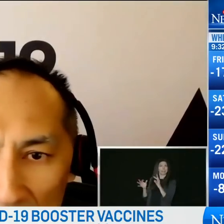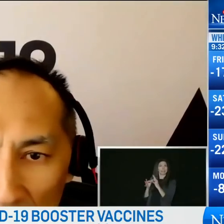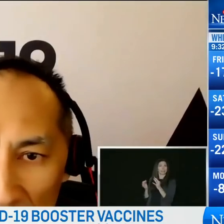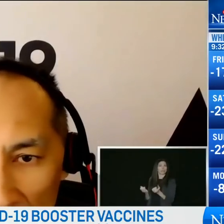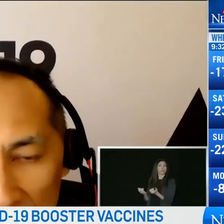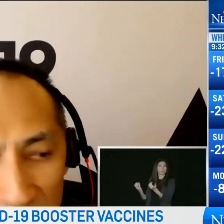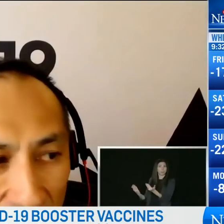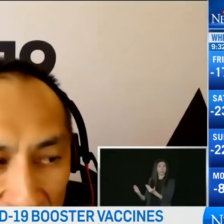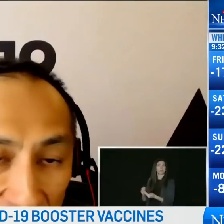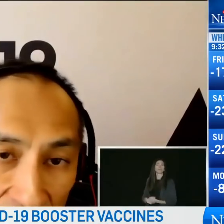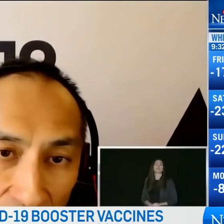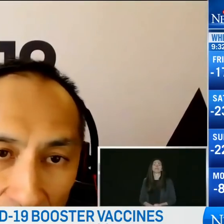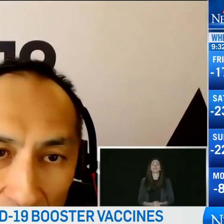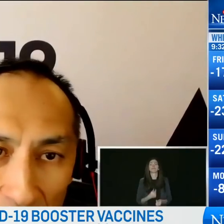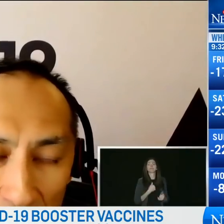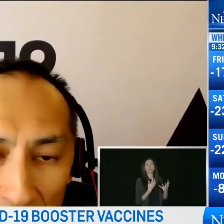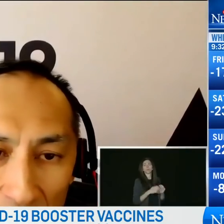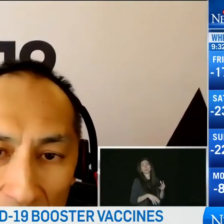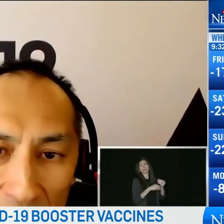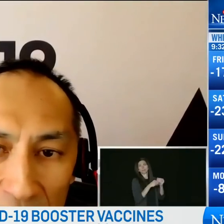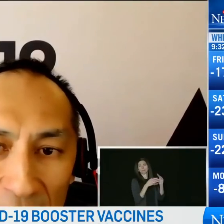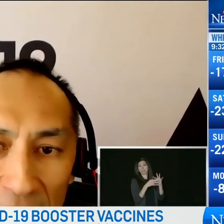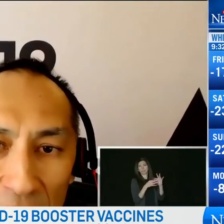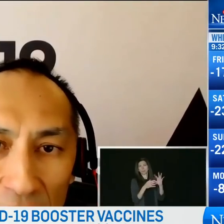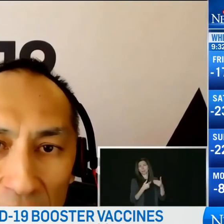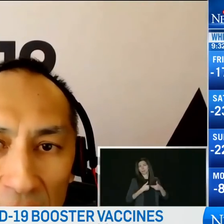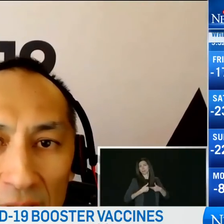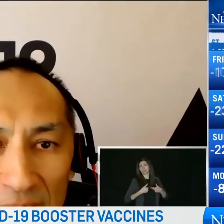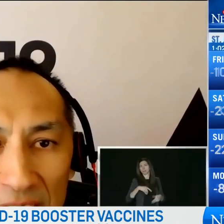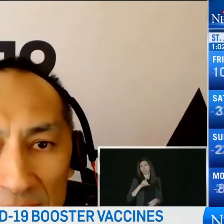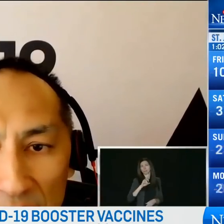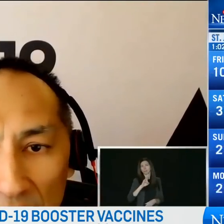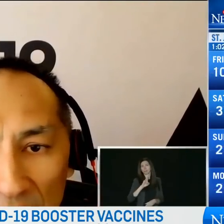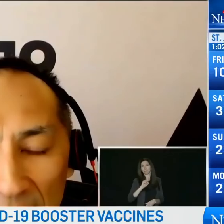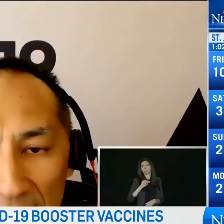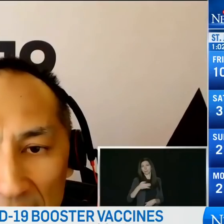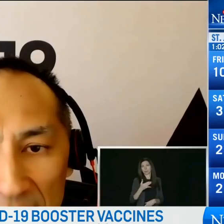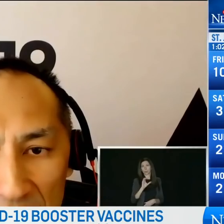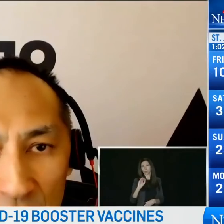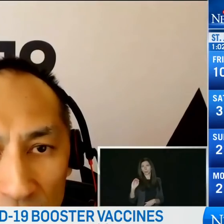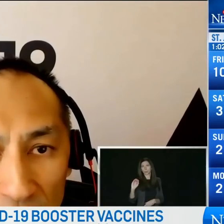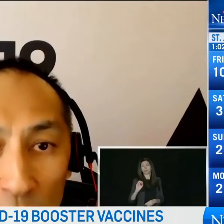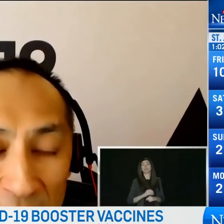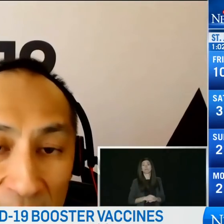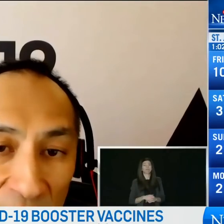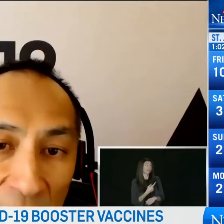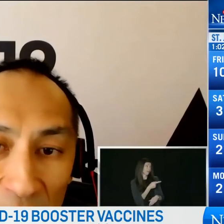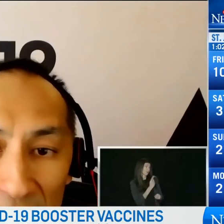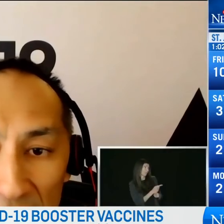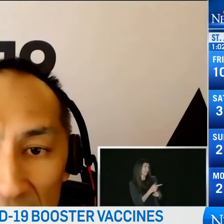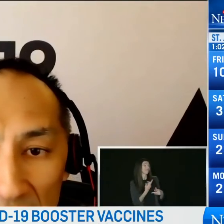EVERYONE'S BEEN LOOKING FORWARD TO THIS RECOMMENDATION. IT'S DR. NJOO. I CAN ADD TO WHAT Dr. TAM HAS